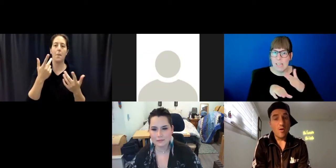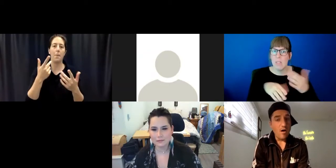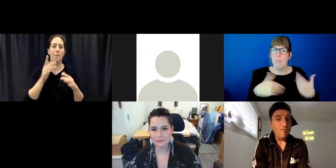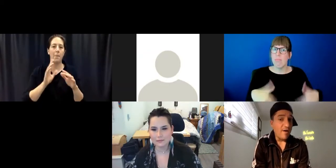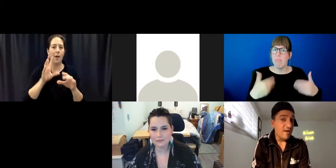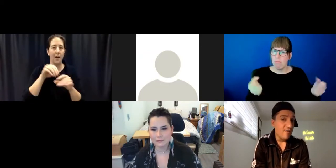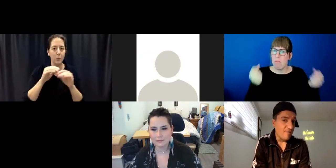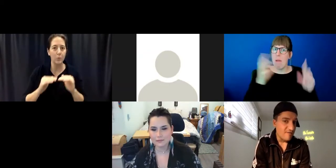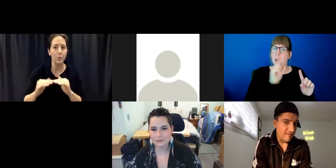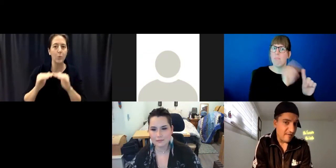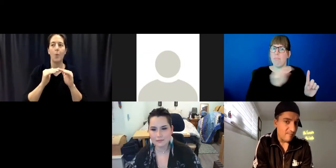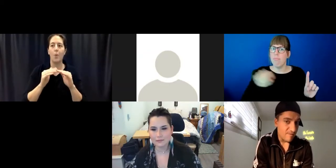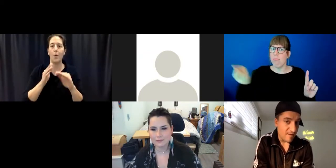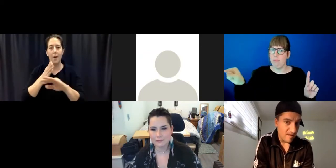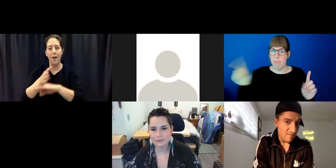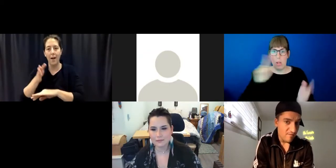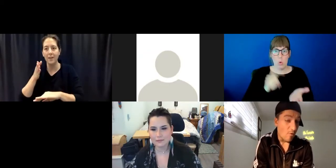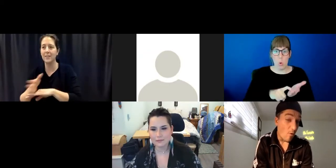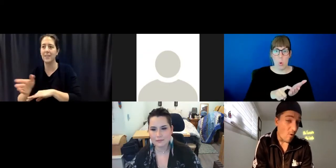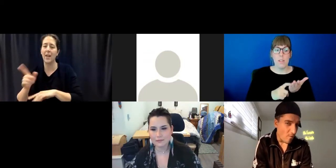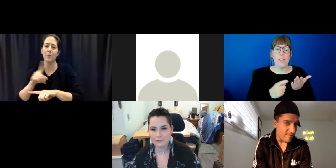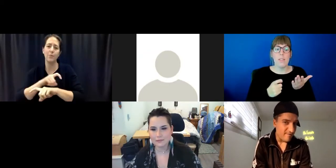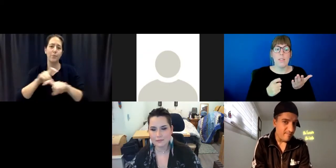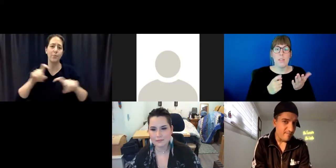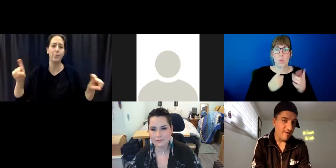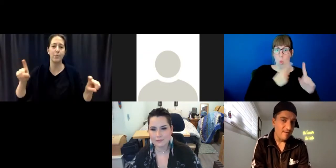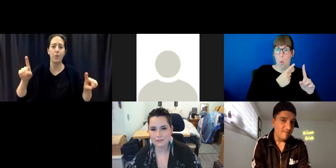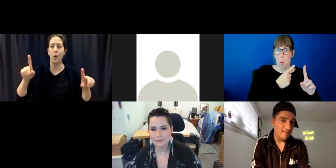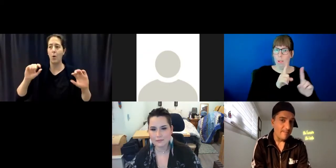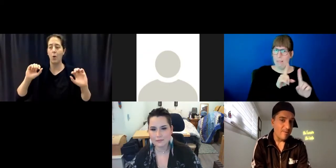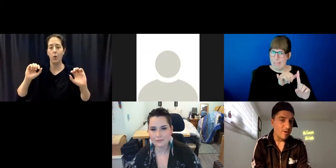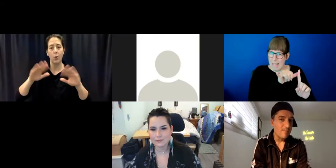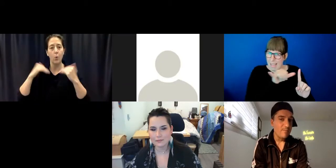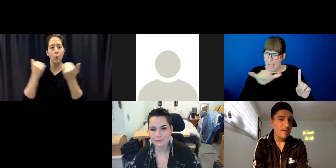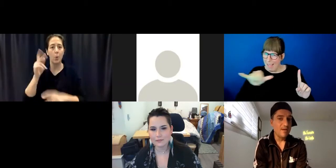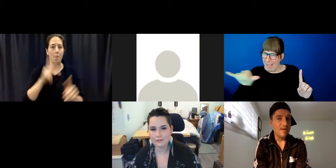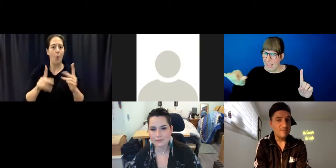ALL FIGHTING FOR THE SAME THINGS OR ALMOST THE SAME THINGS BUT WE'RE COMPETING AGAINST